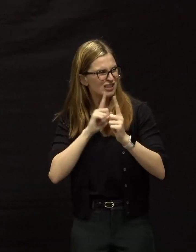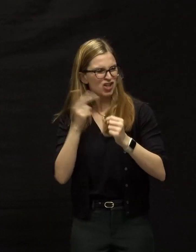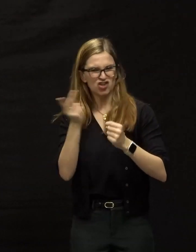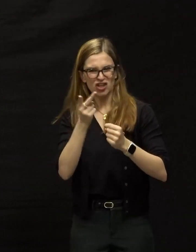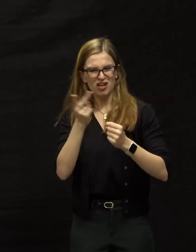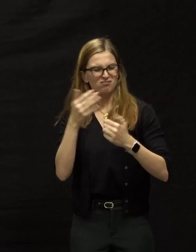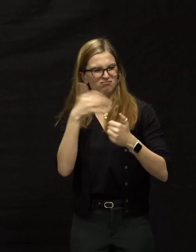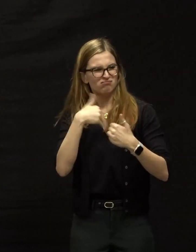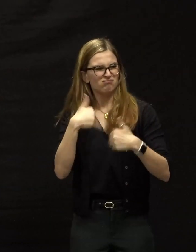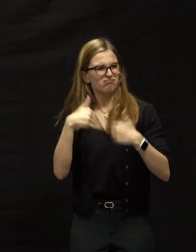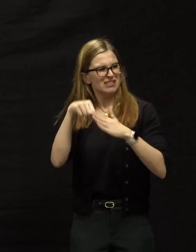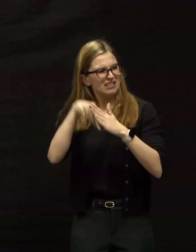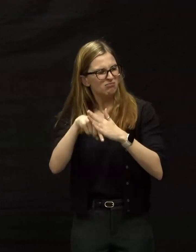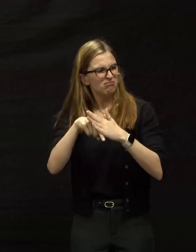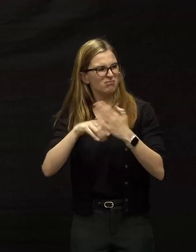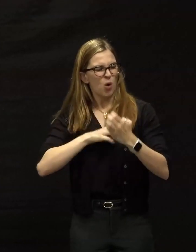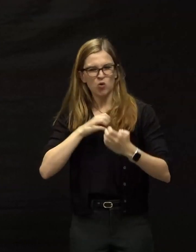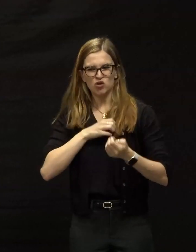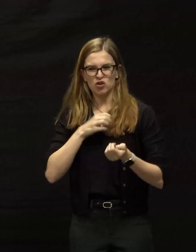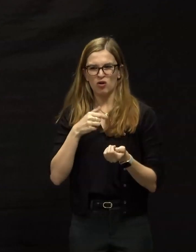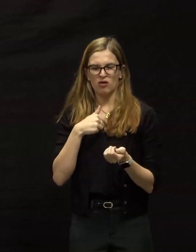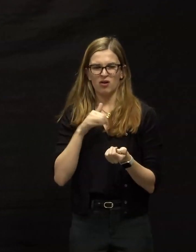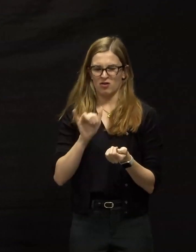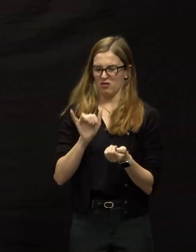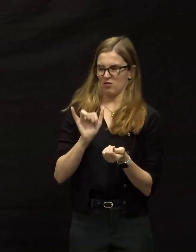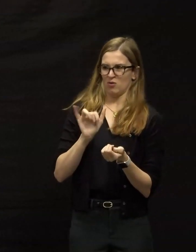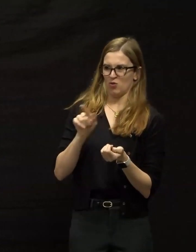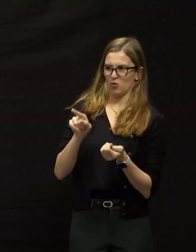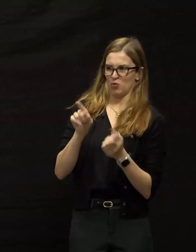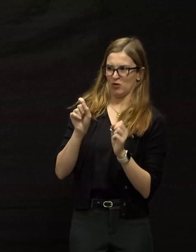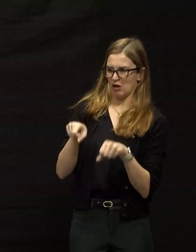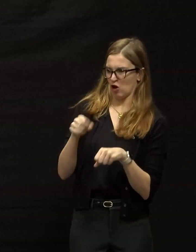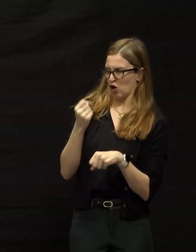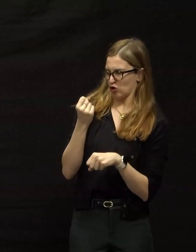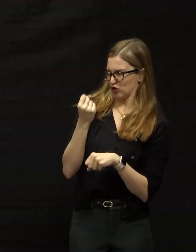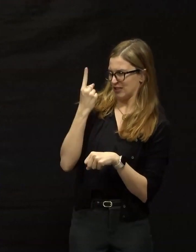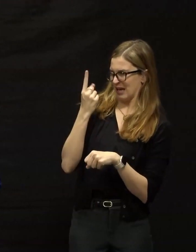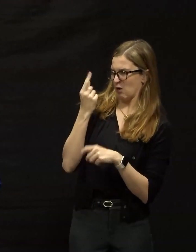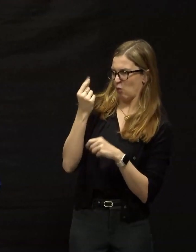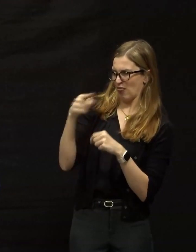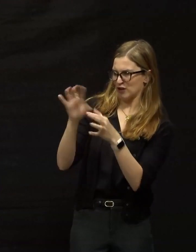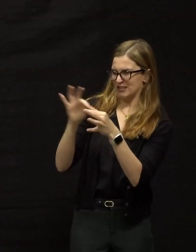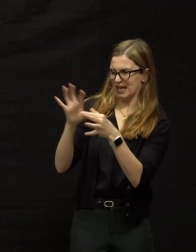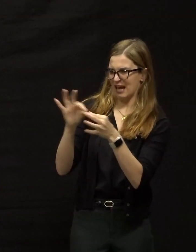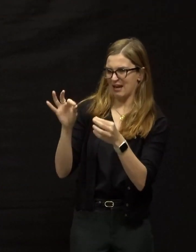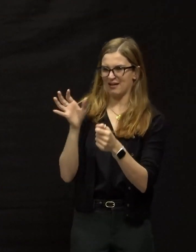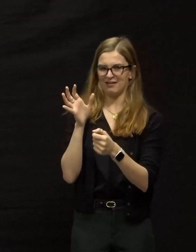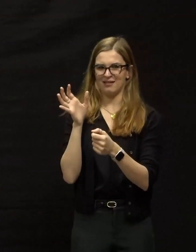"They're having a good conversation. They're having an in-depth conversation. It's very emotional." And I thought, wait, you can understand